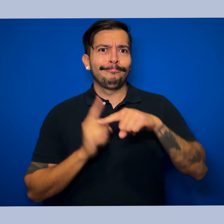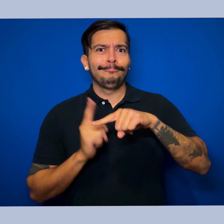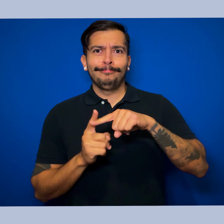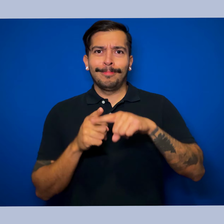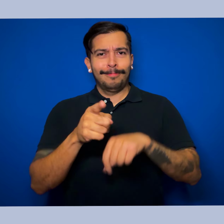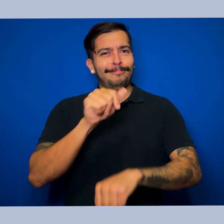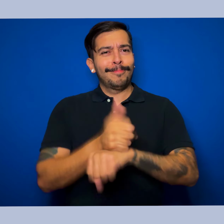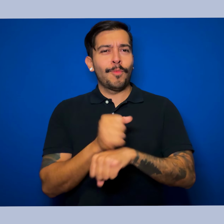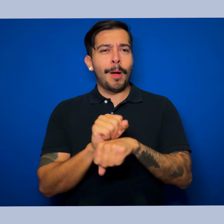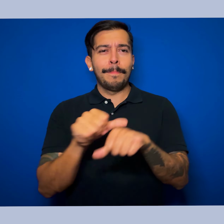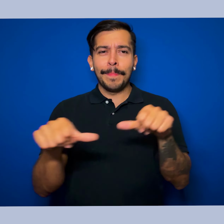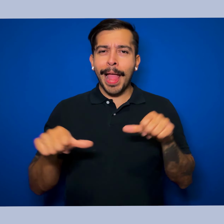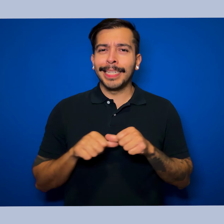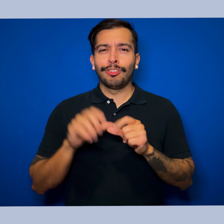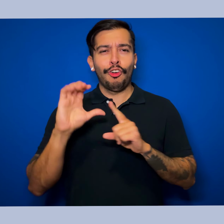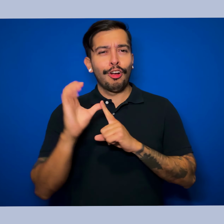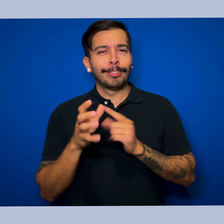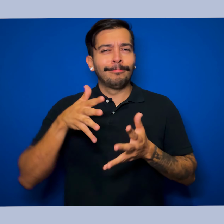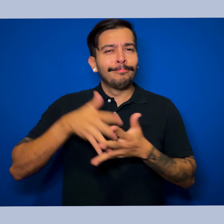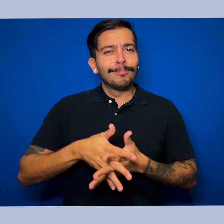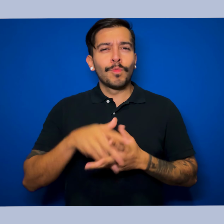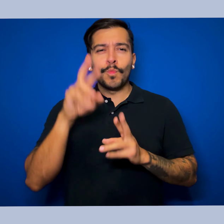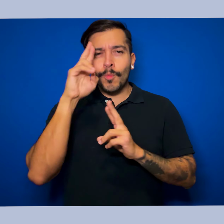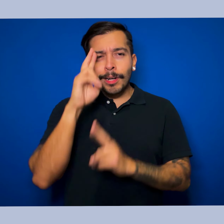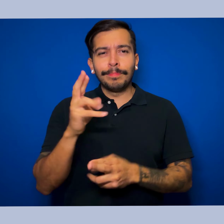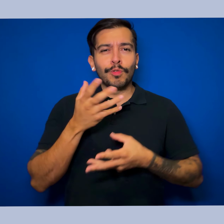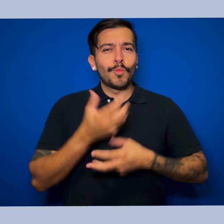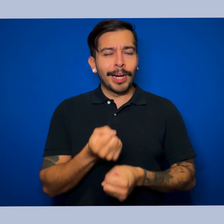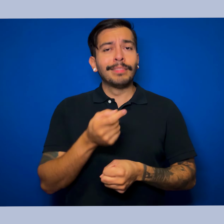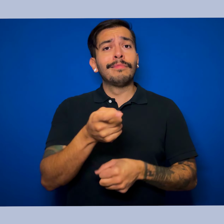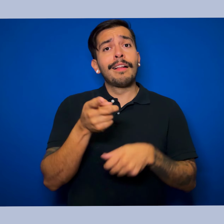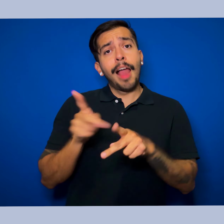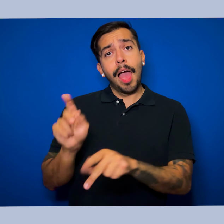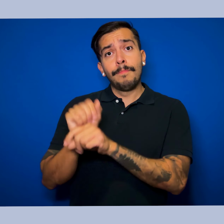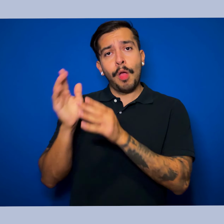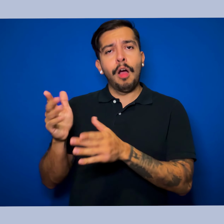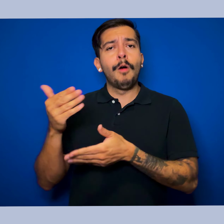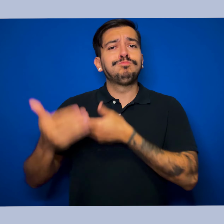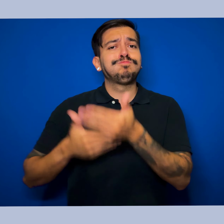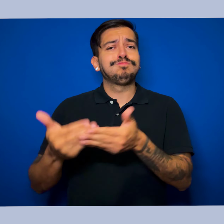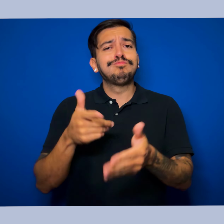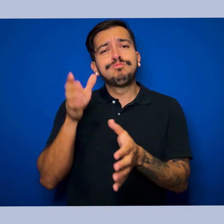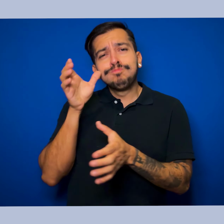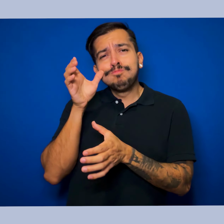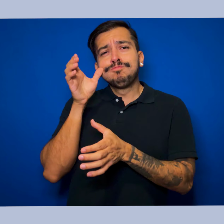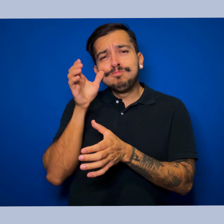that you've created a workplace culture of respect and trust and let the employee steer the conversation.